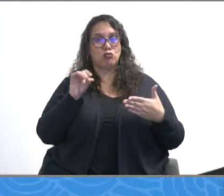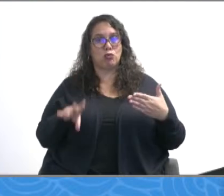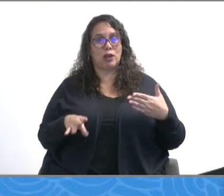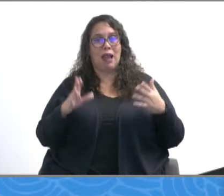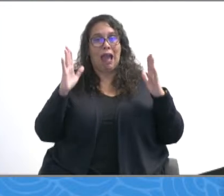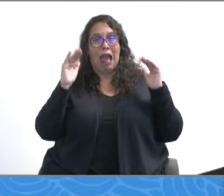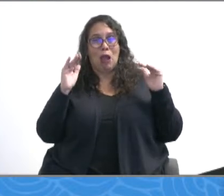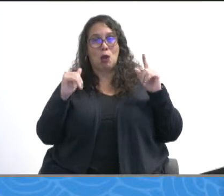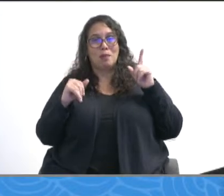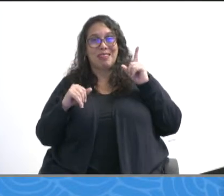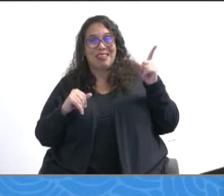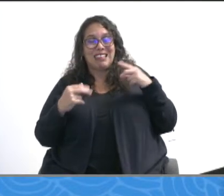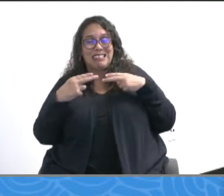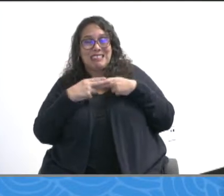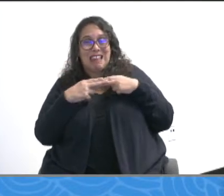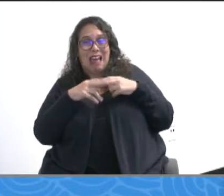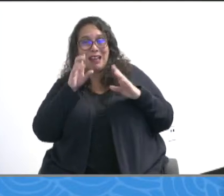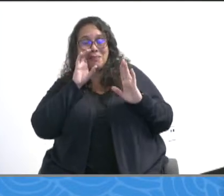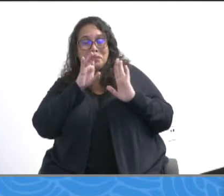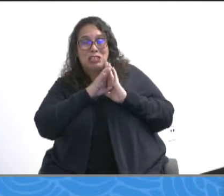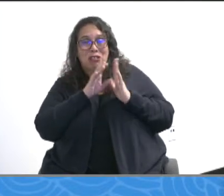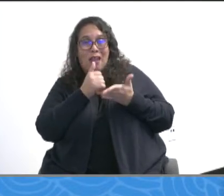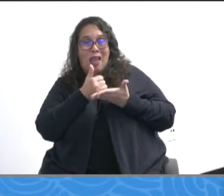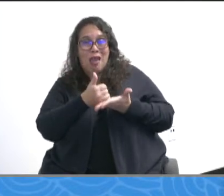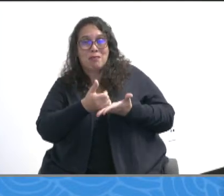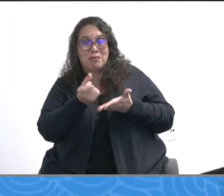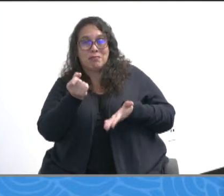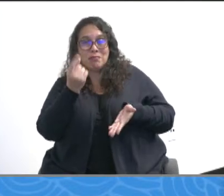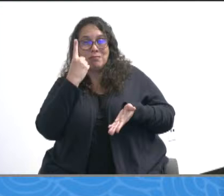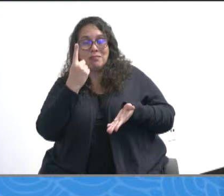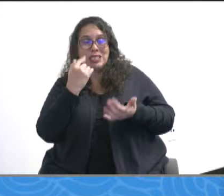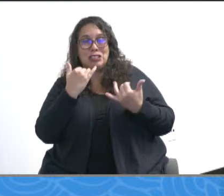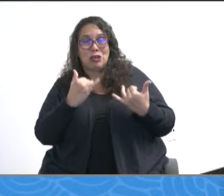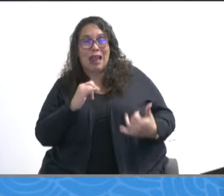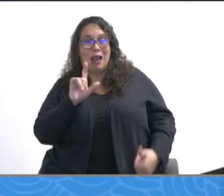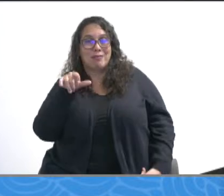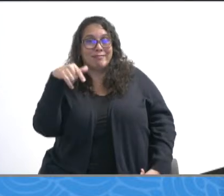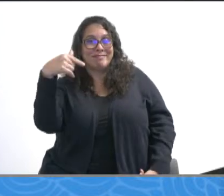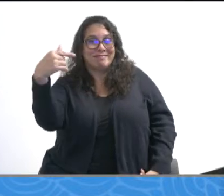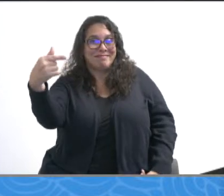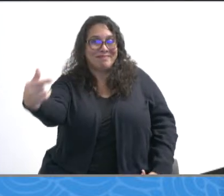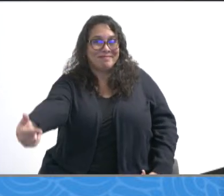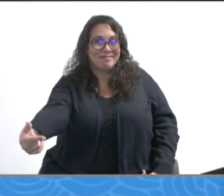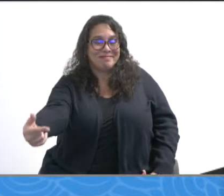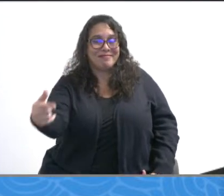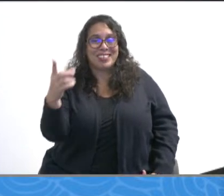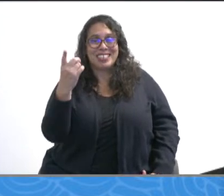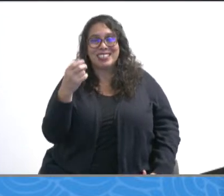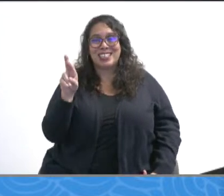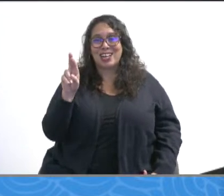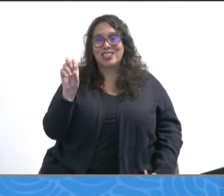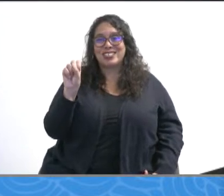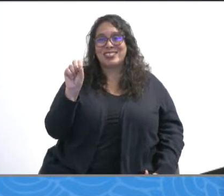depict how we're going about this. And with that, I'm gonna toss it back over to Dr. Salazar for one more time.